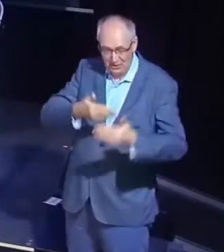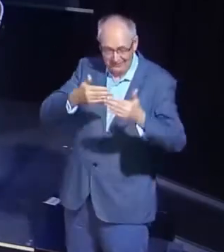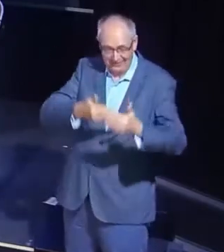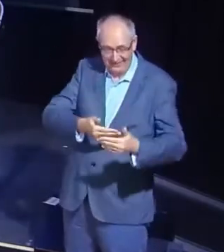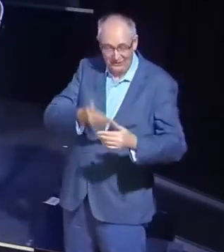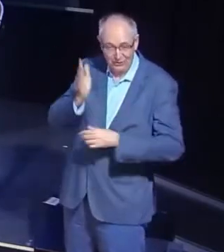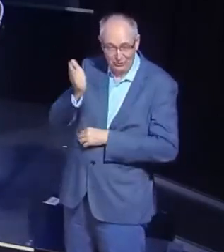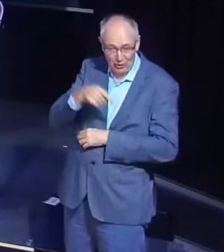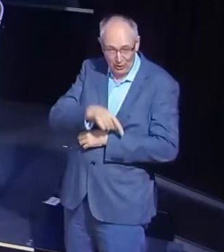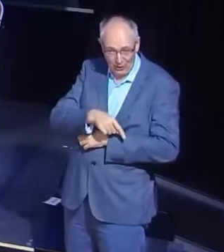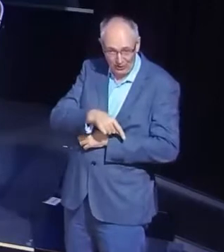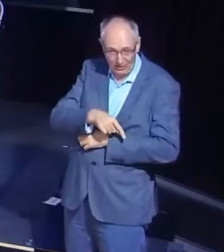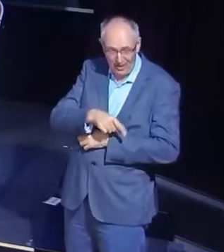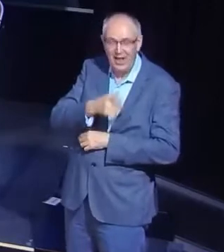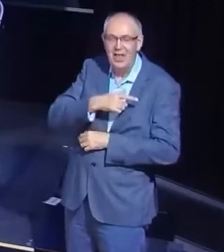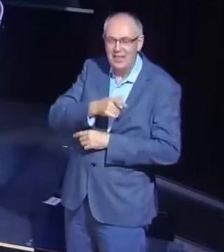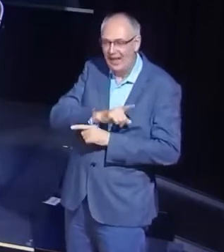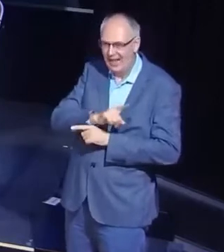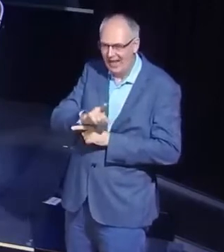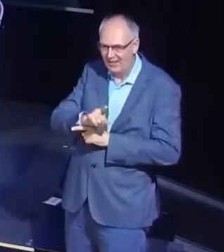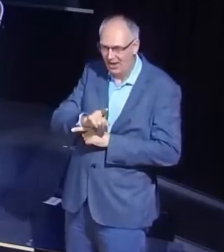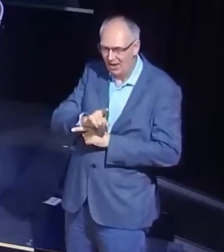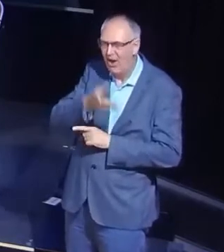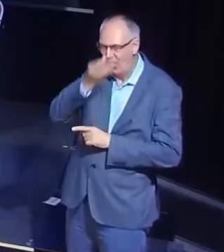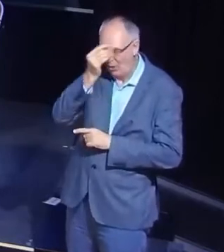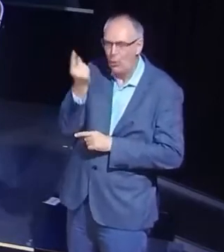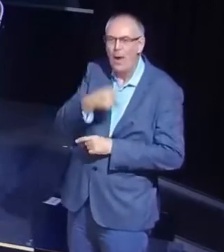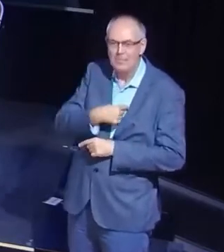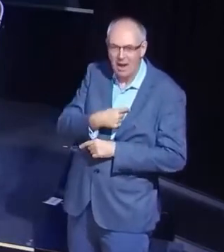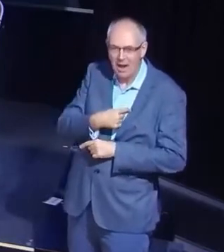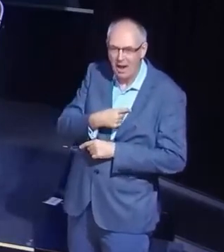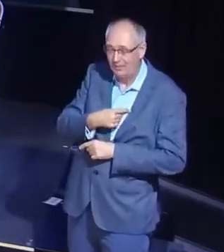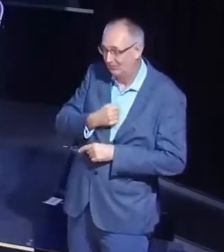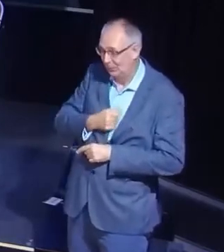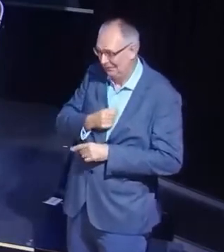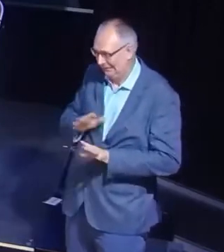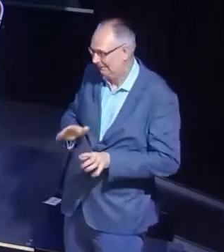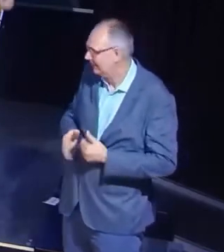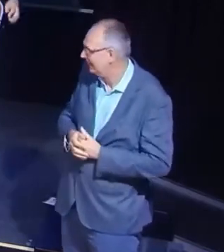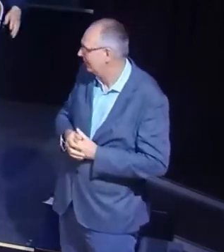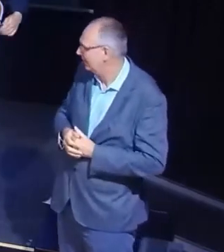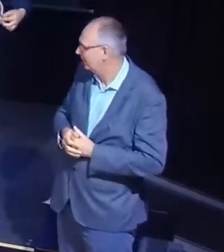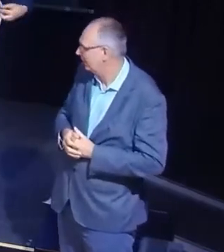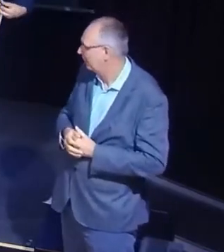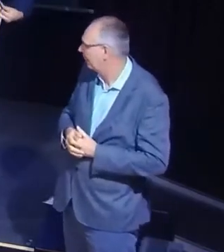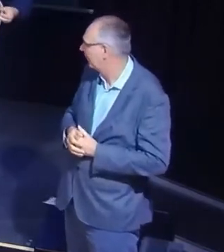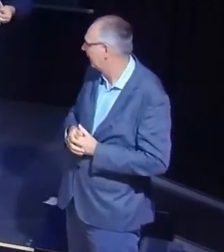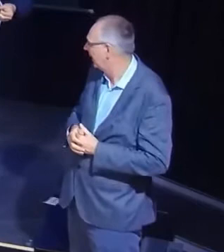you will then get to know me, I apologise for that. Um... Oh! I've not connected my screen!